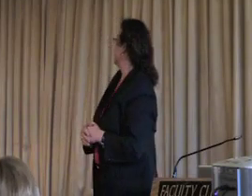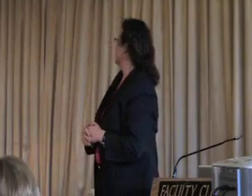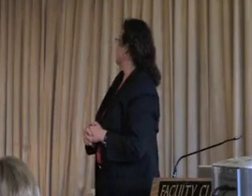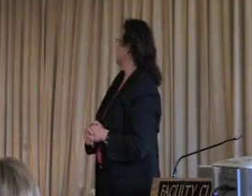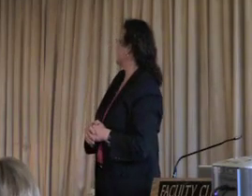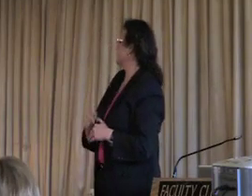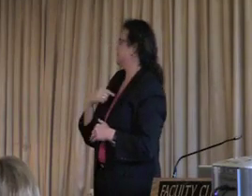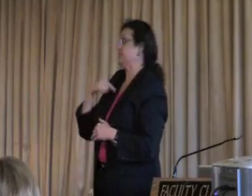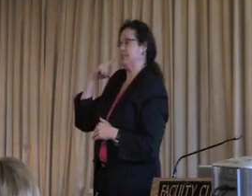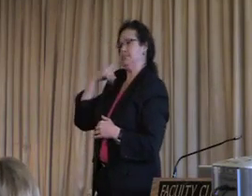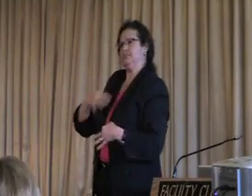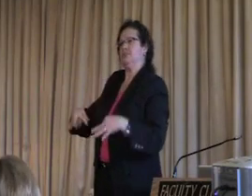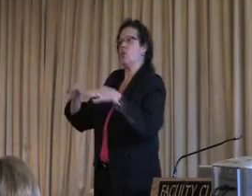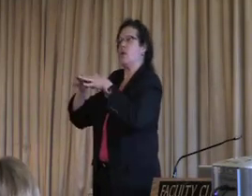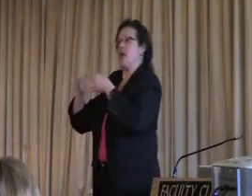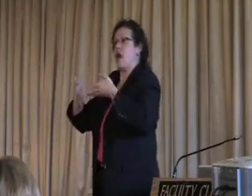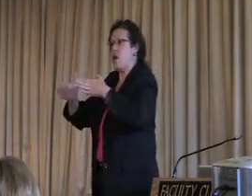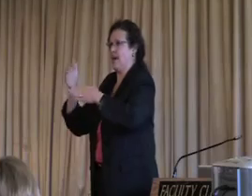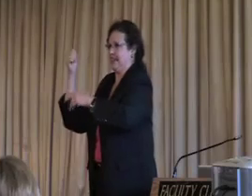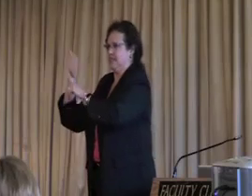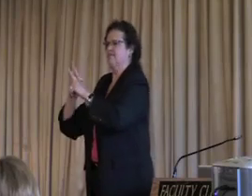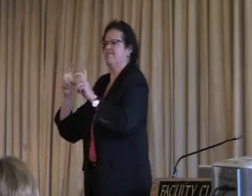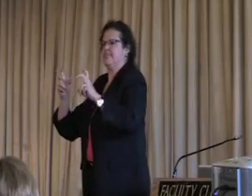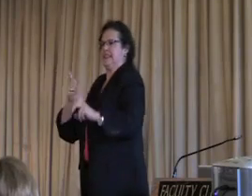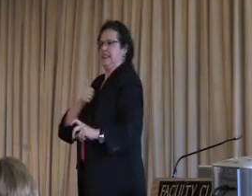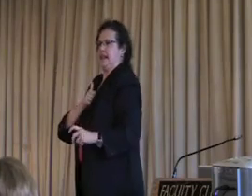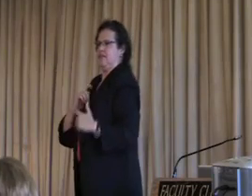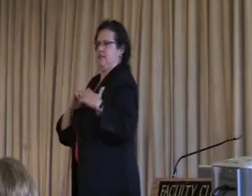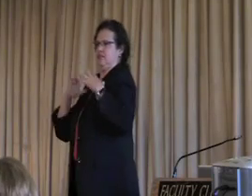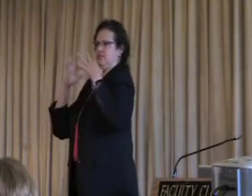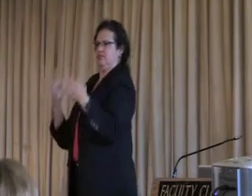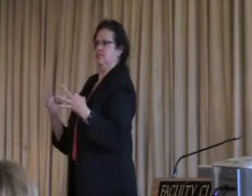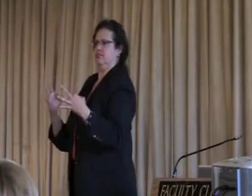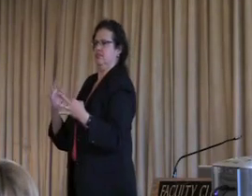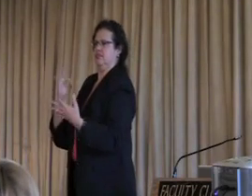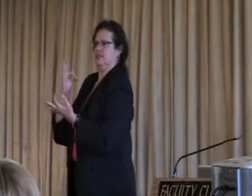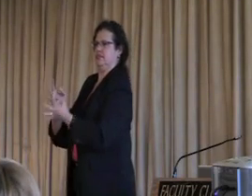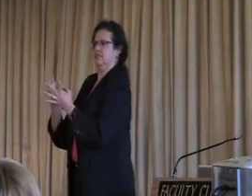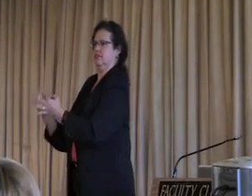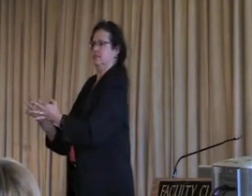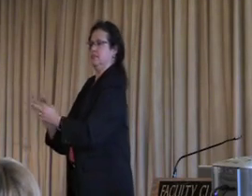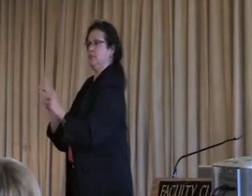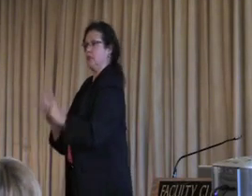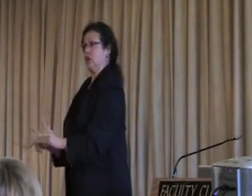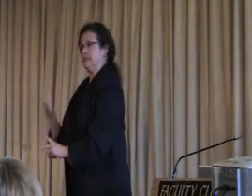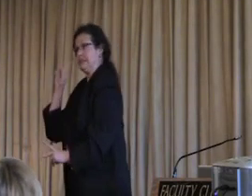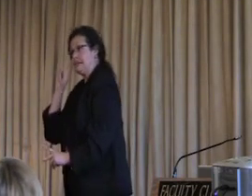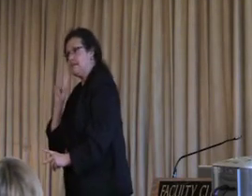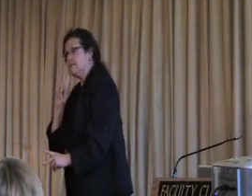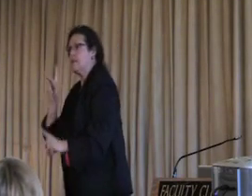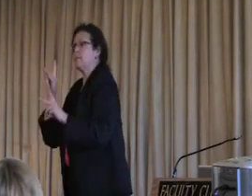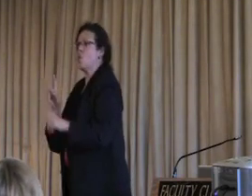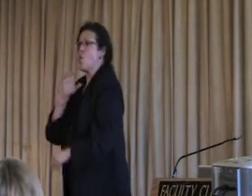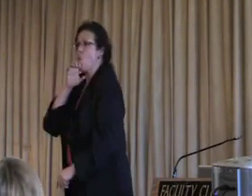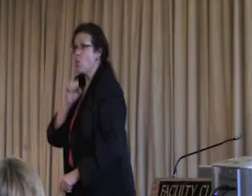for a particular group, but an inclusive society for all. And that involves self-determination.